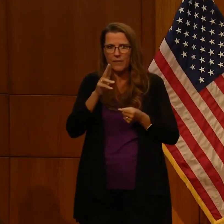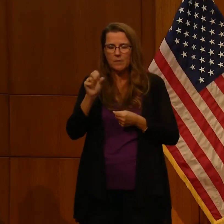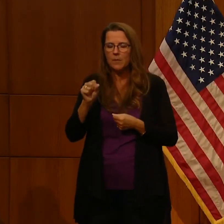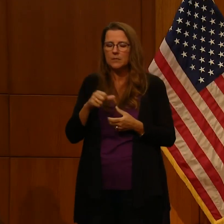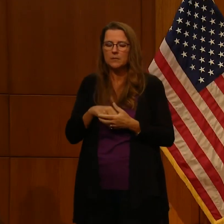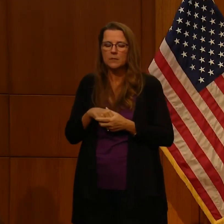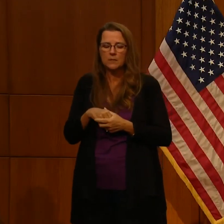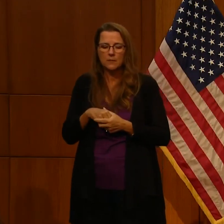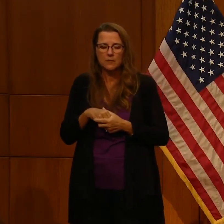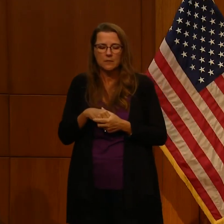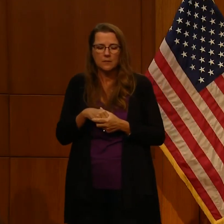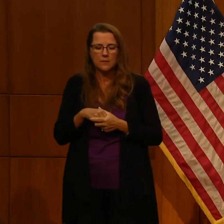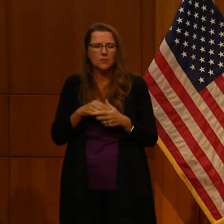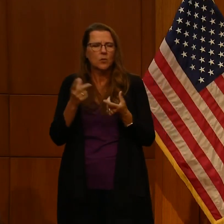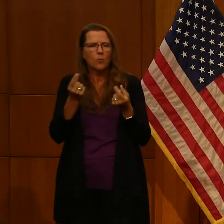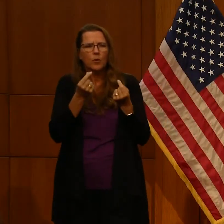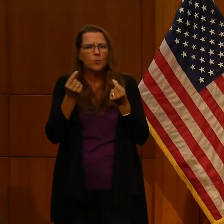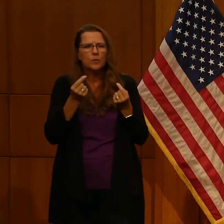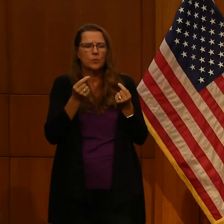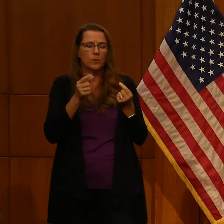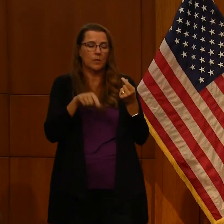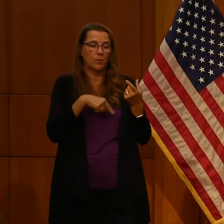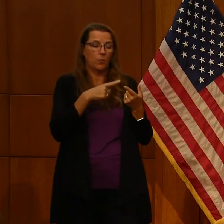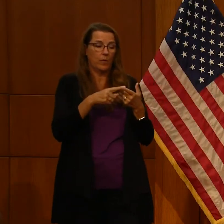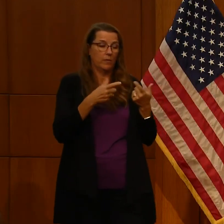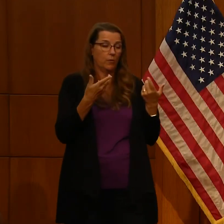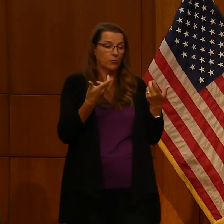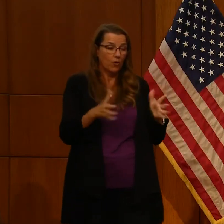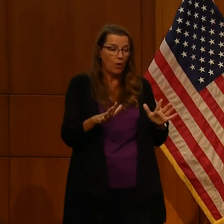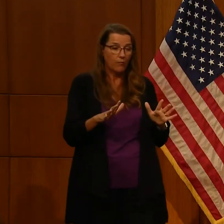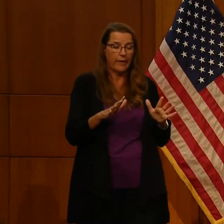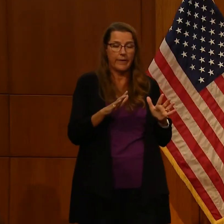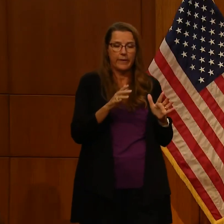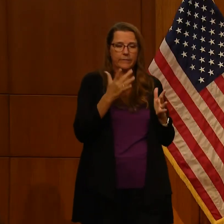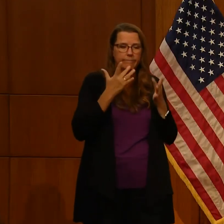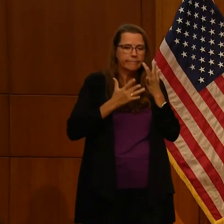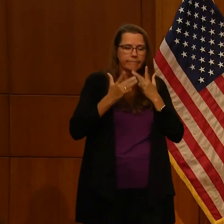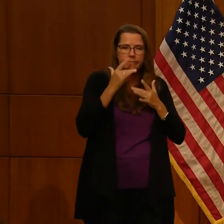UM WHAT? UH WHAT ARE SCHOOL DOING TO BE ABLE TO HANDLE THE